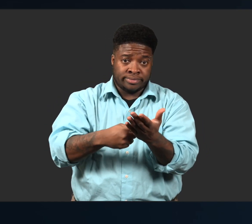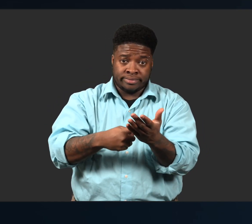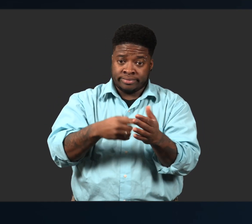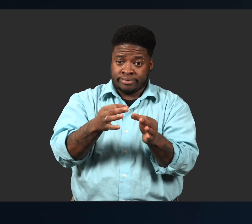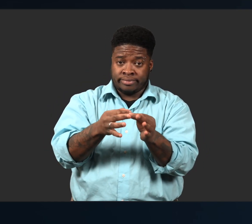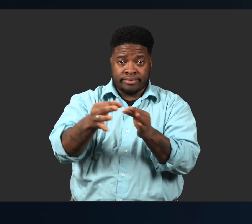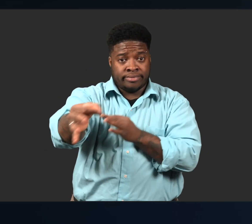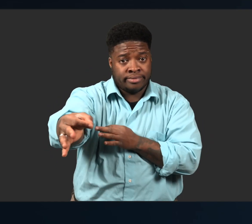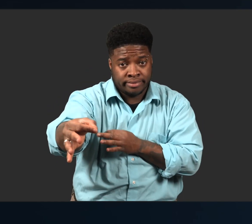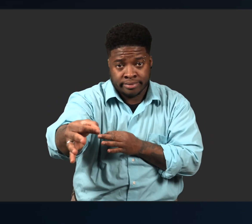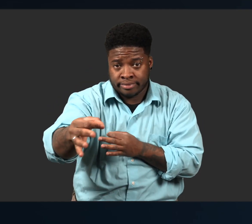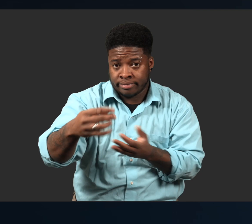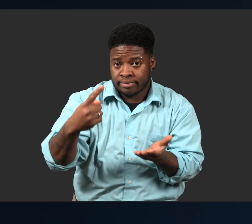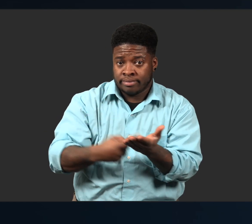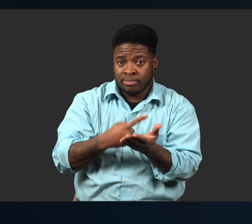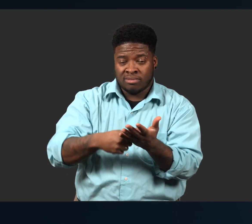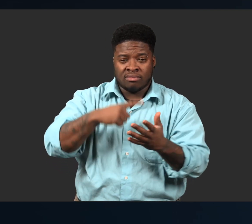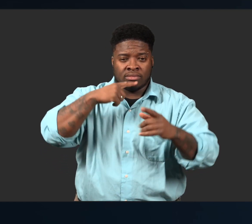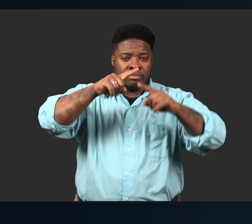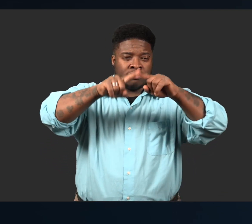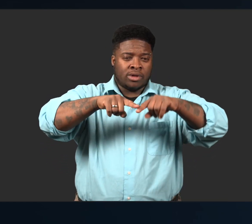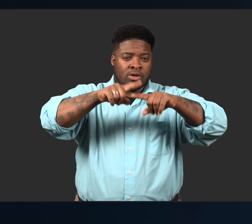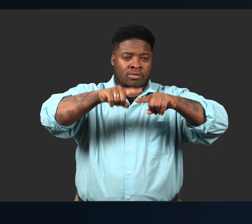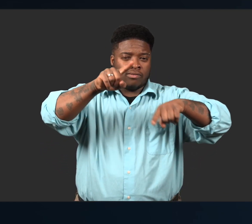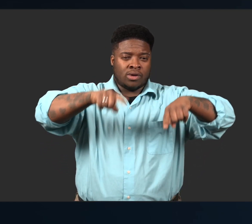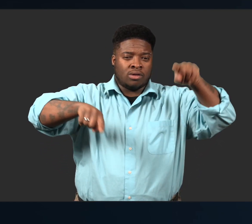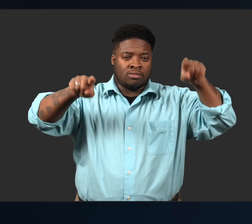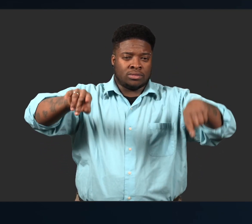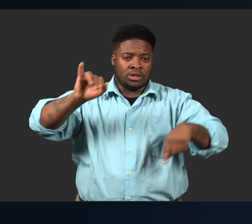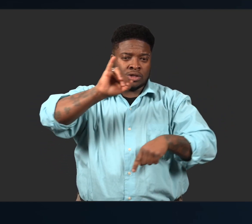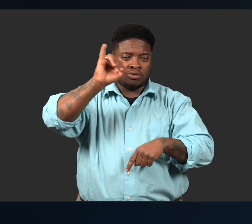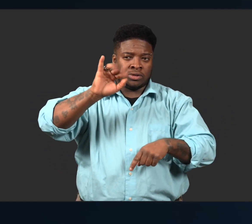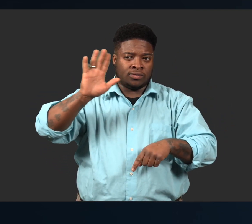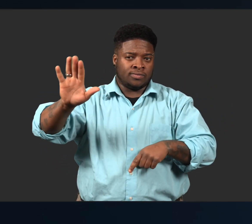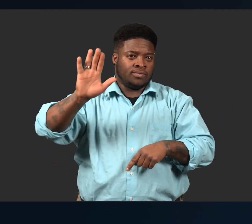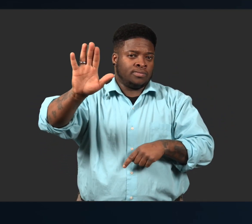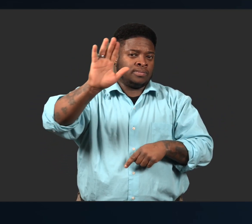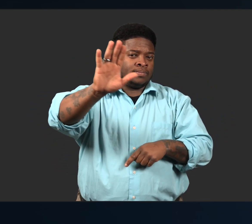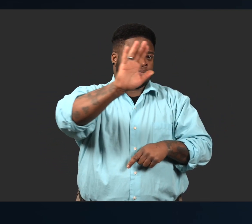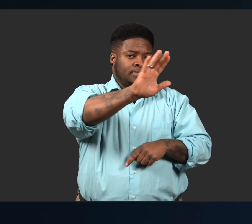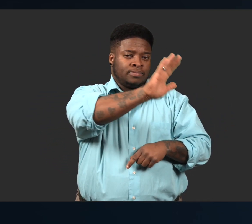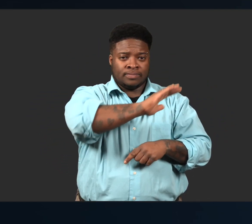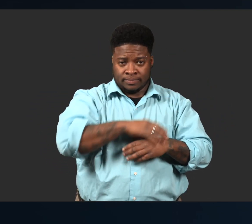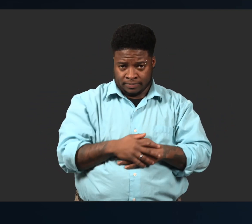Sometimes longer stays are allowed, it really depends on individual insurance companies.